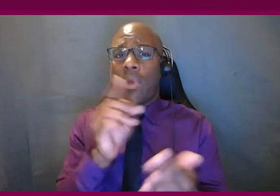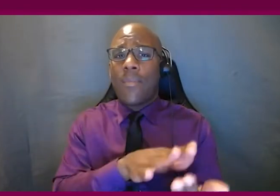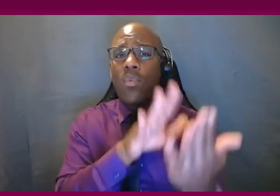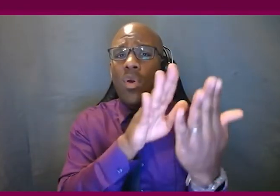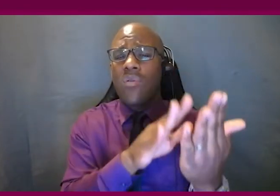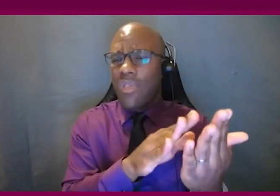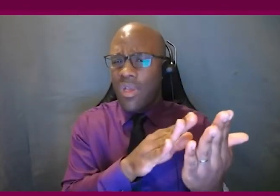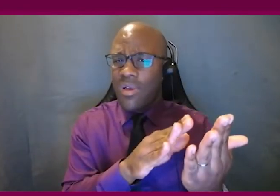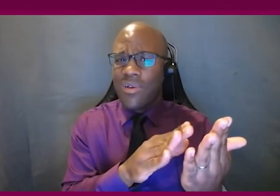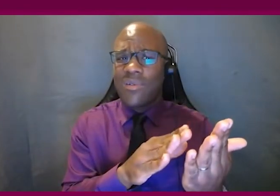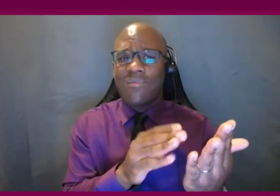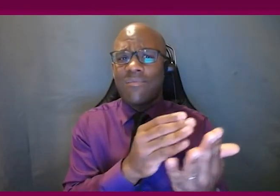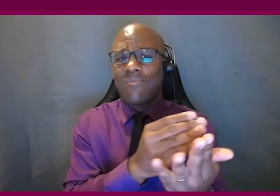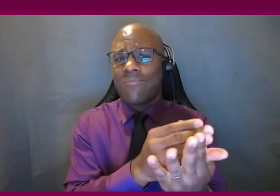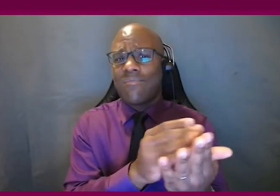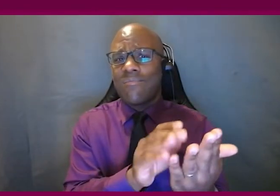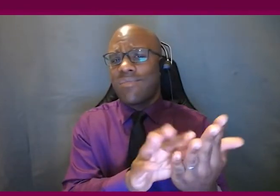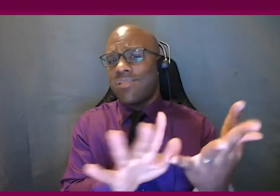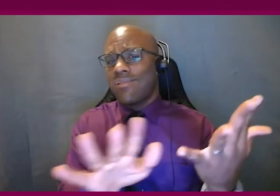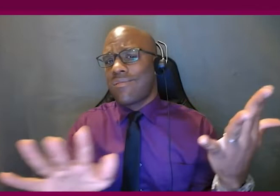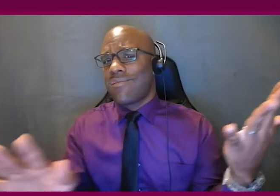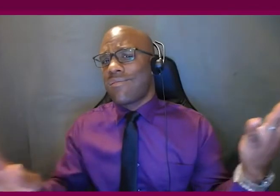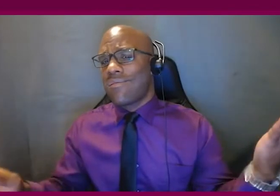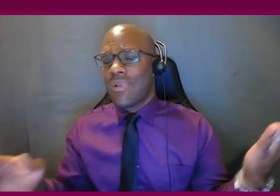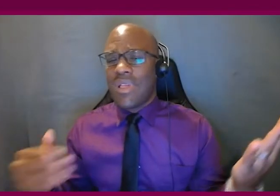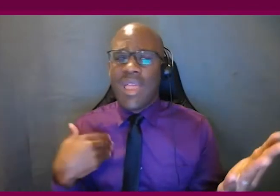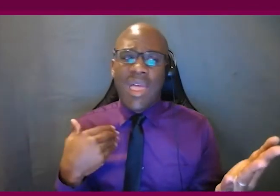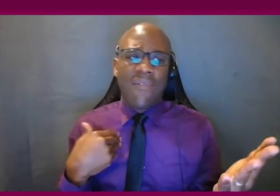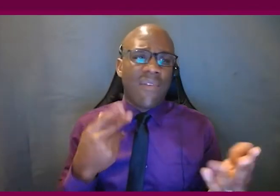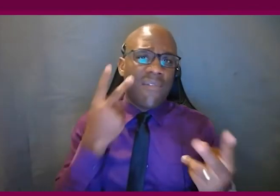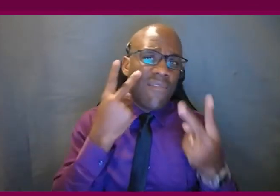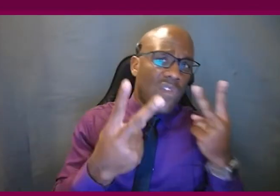And as disabled people, we navigate the world in all of these different ways.